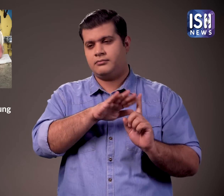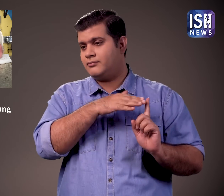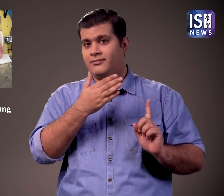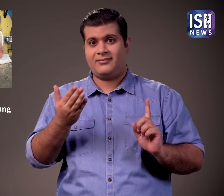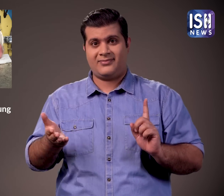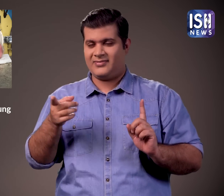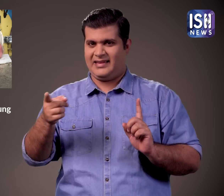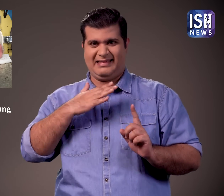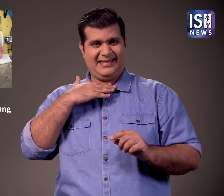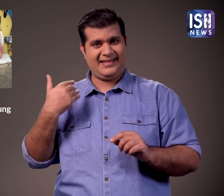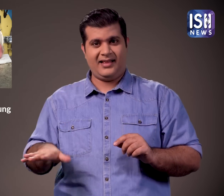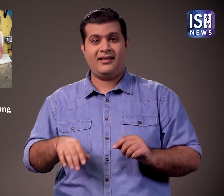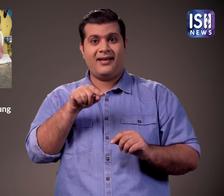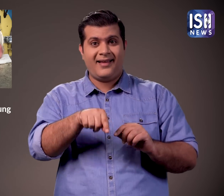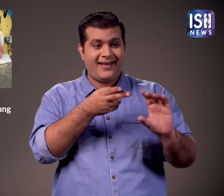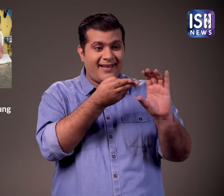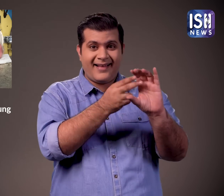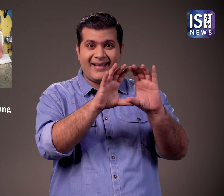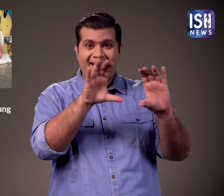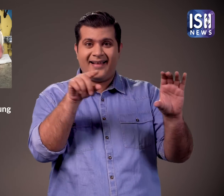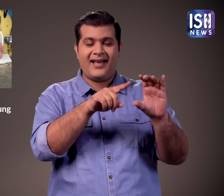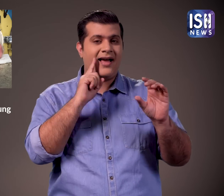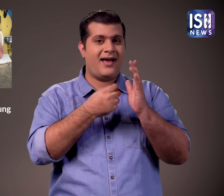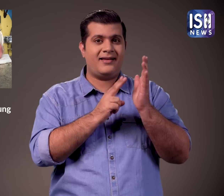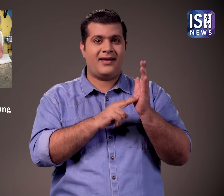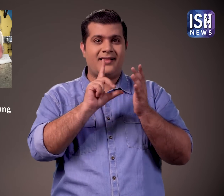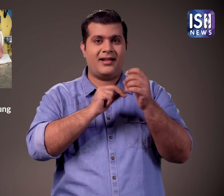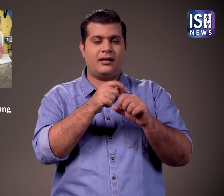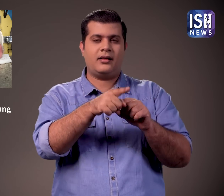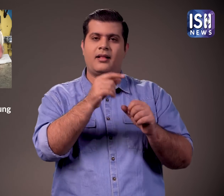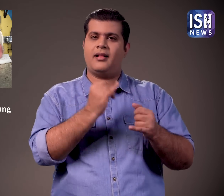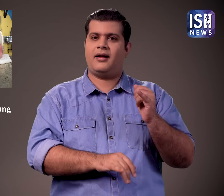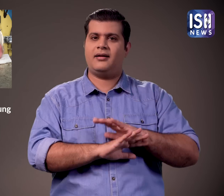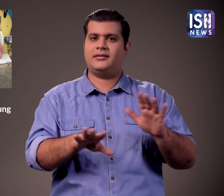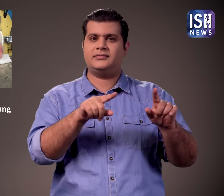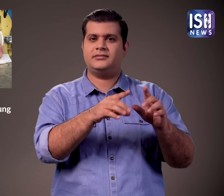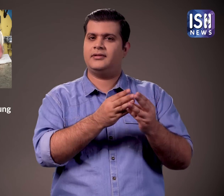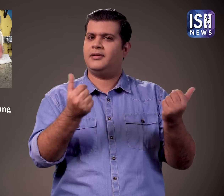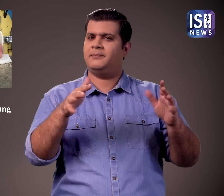Paul was the last person to live in an iron lung